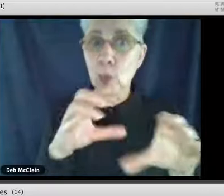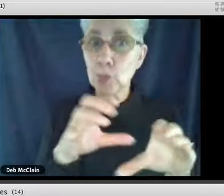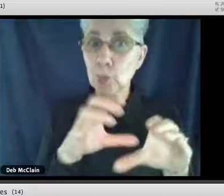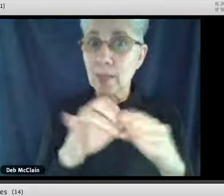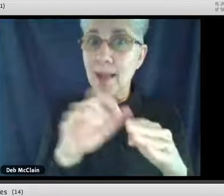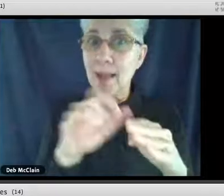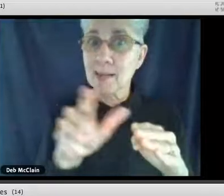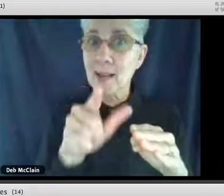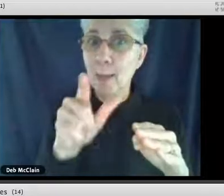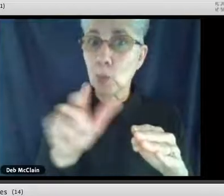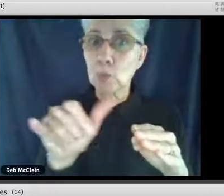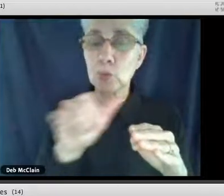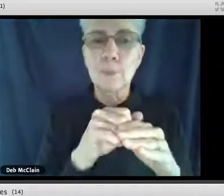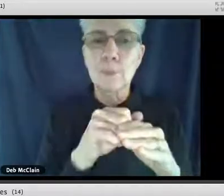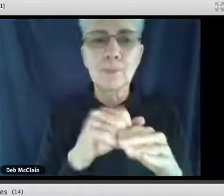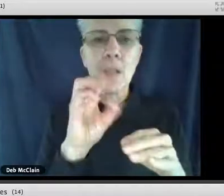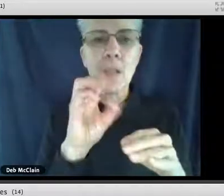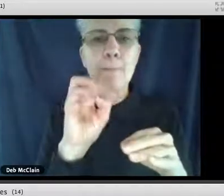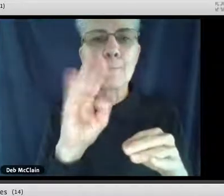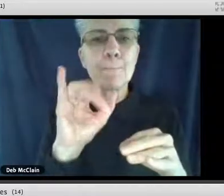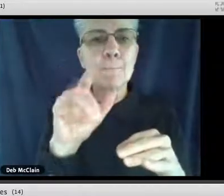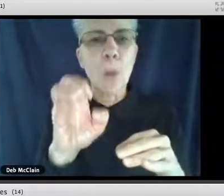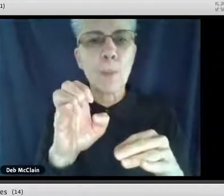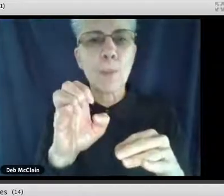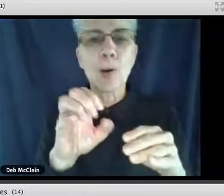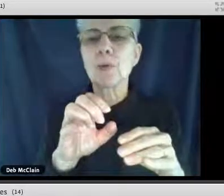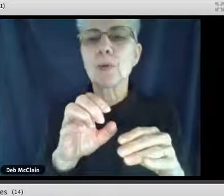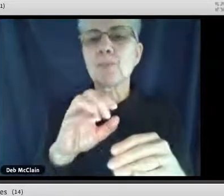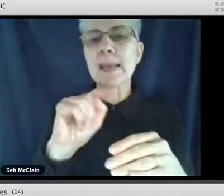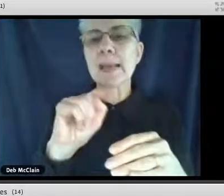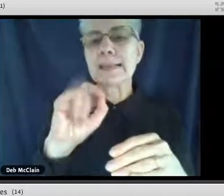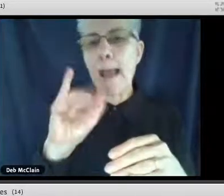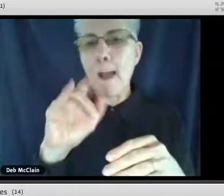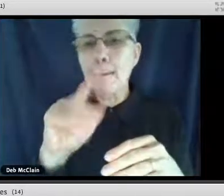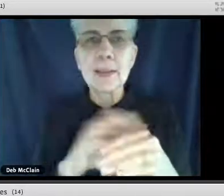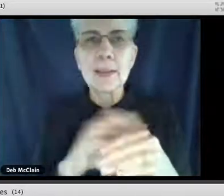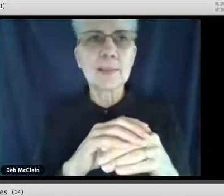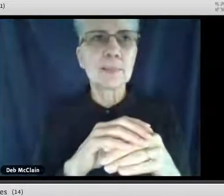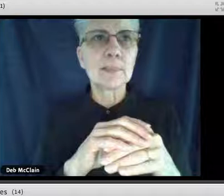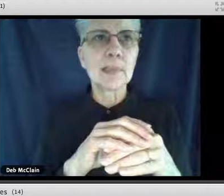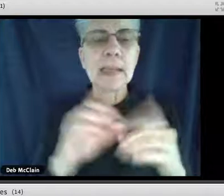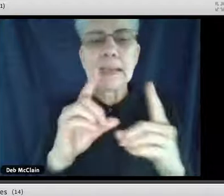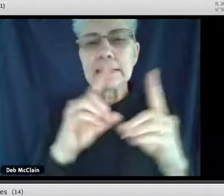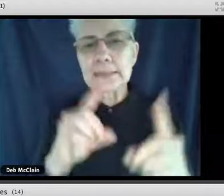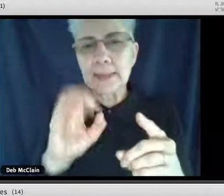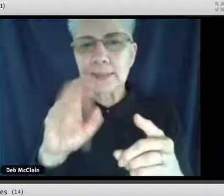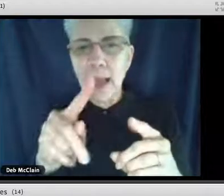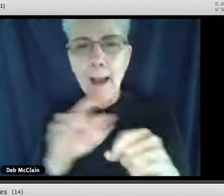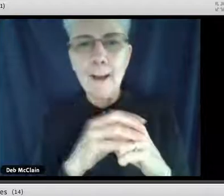Mobile, tablet, desktop... Mobile is more and more, this is where people are accessing our resources.